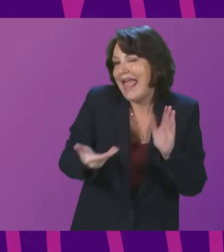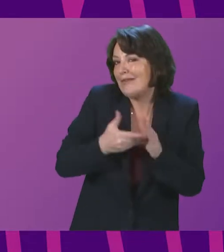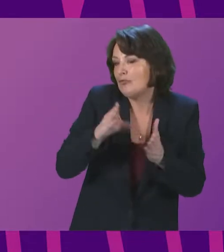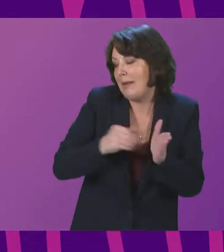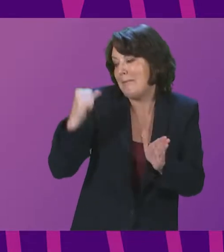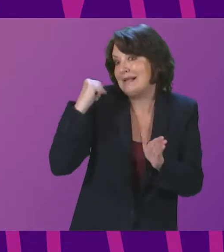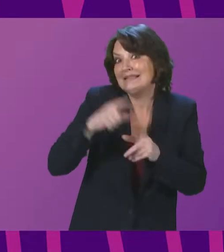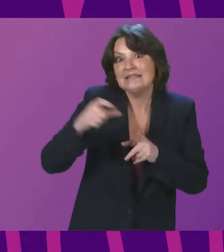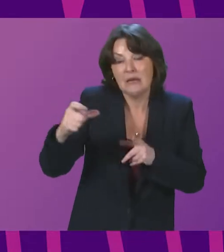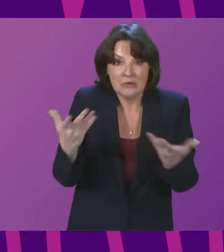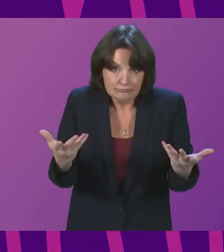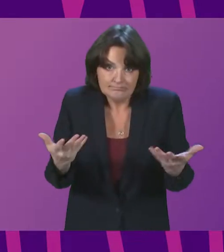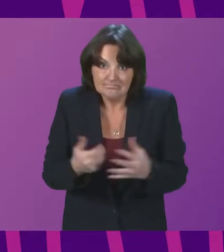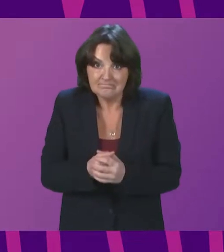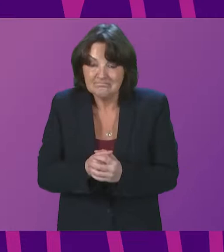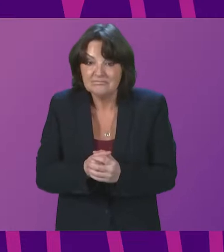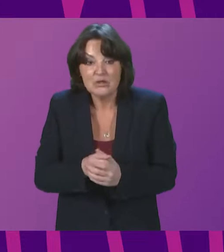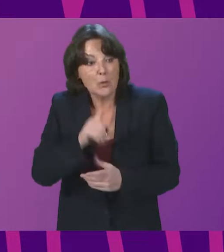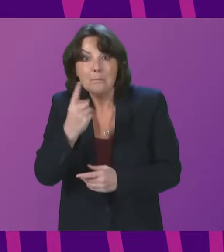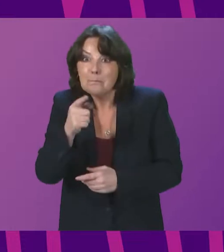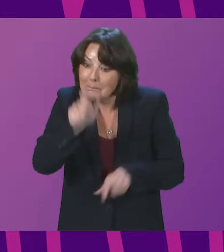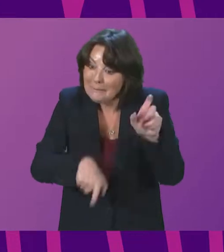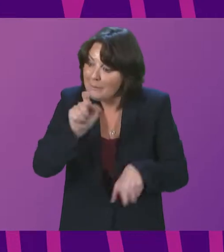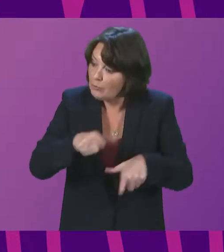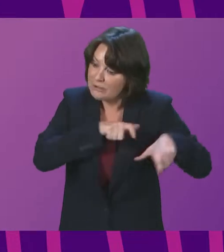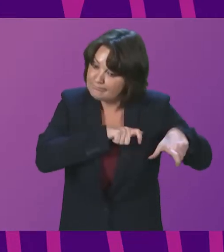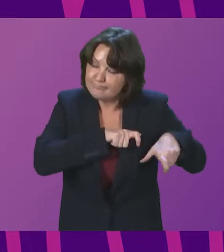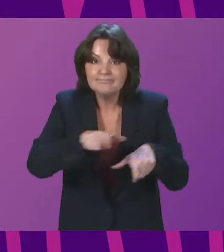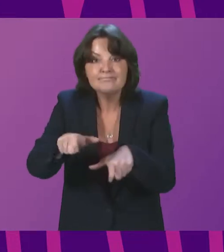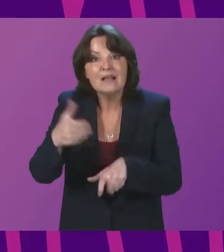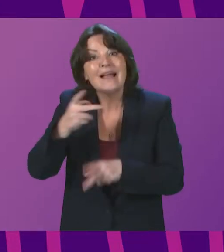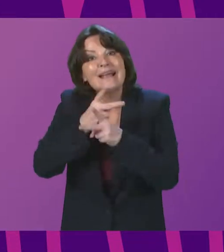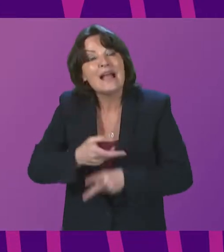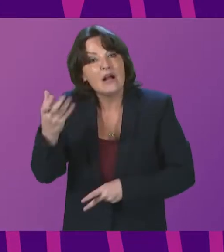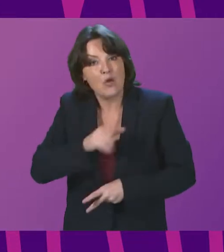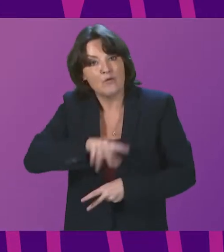People who have been receiving carers allowance continuously since 2018 will have received